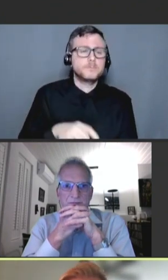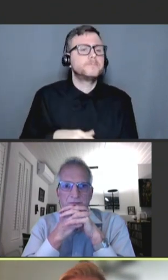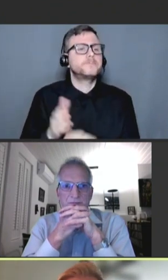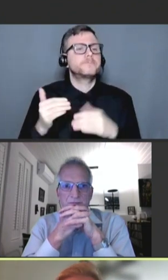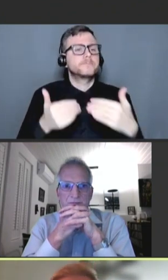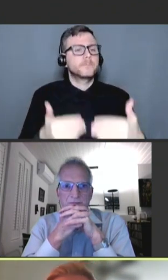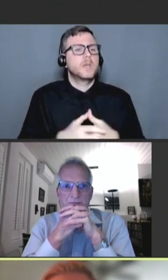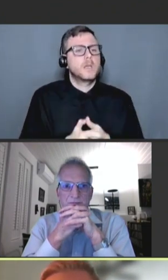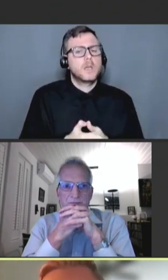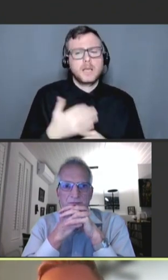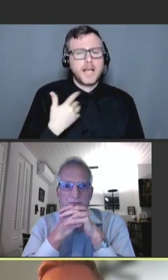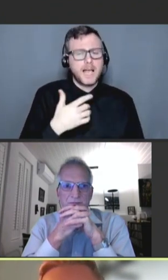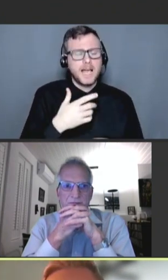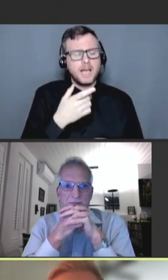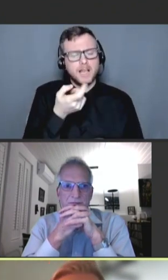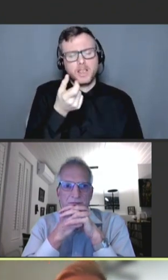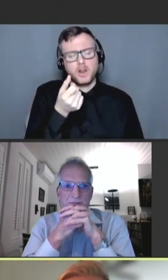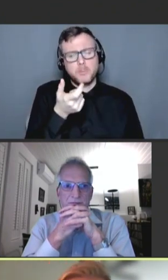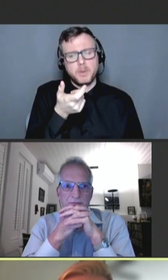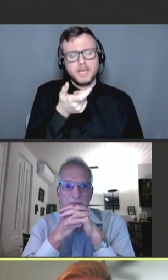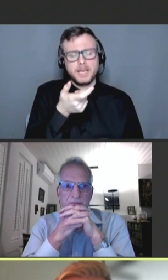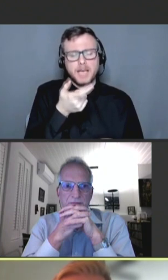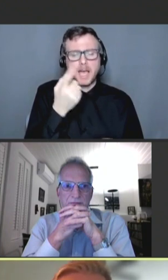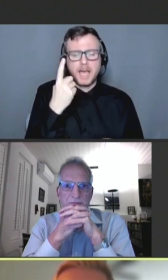I did want to touch a little bit on that, because I think it's an interesting question,